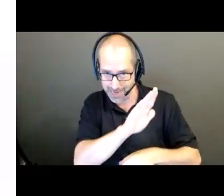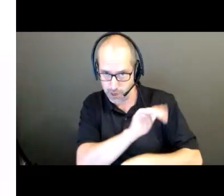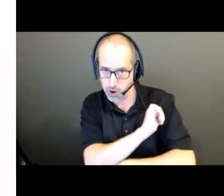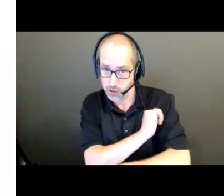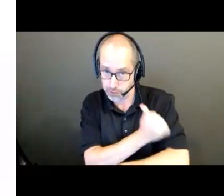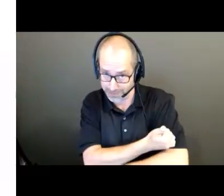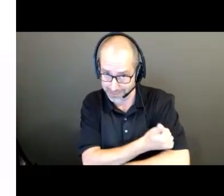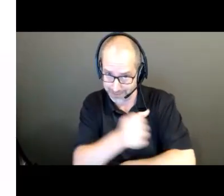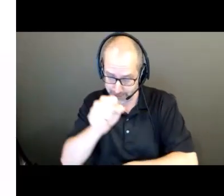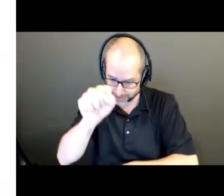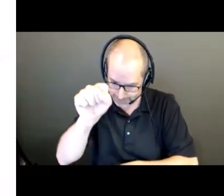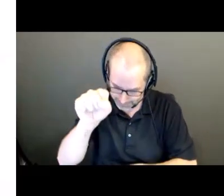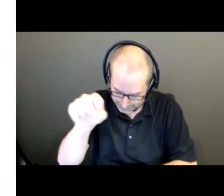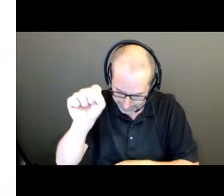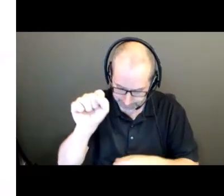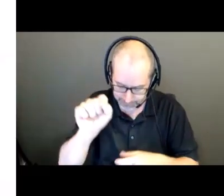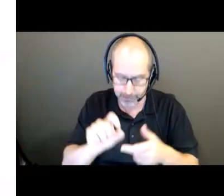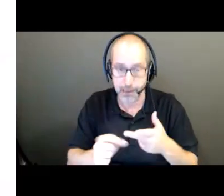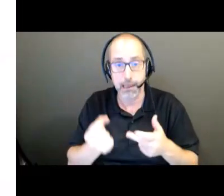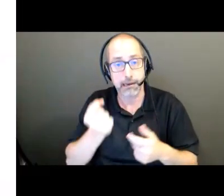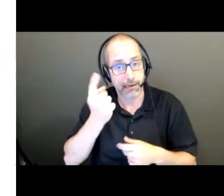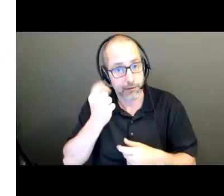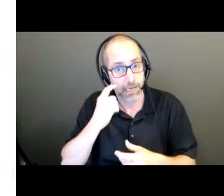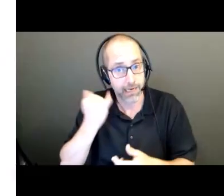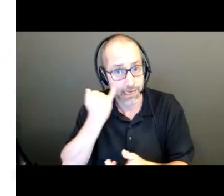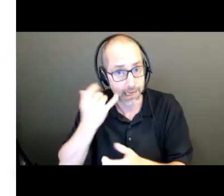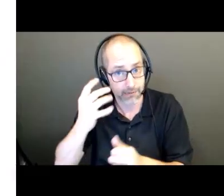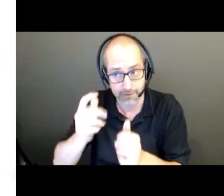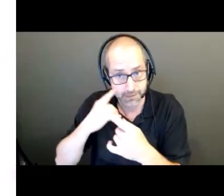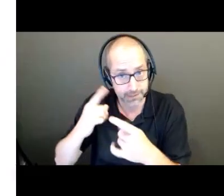responsibilities for funding if the application is awarded.